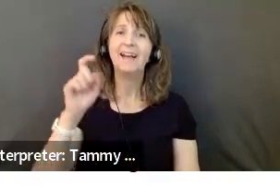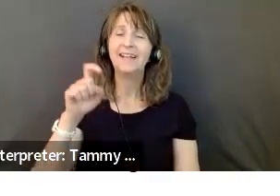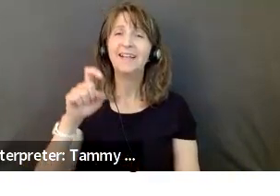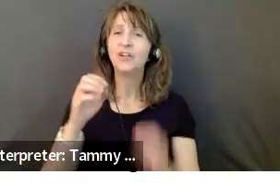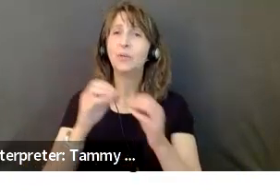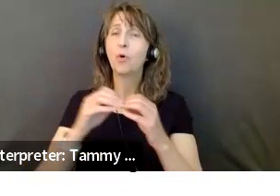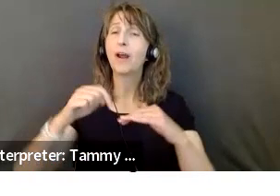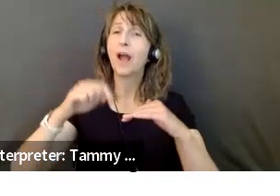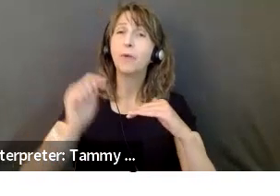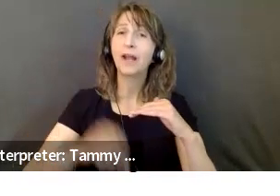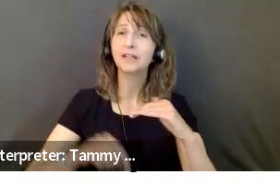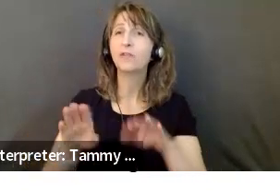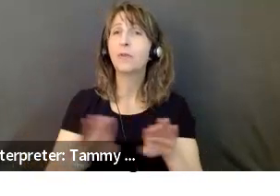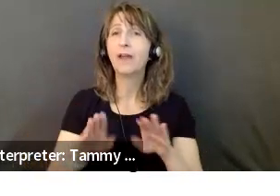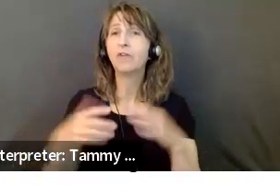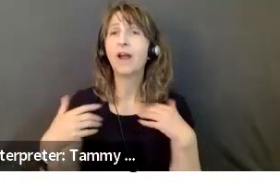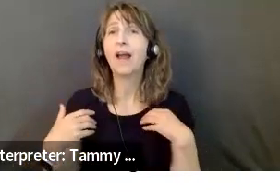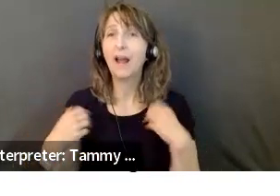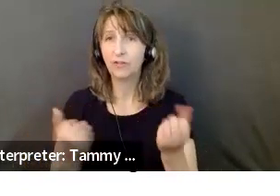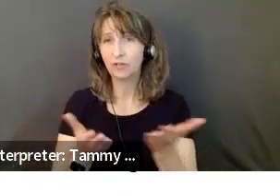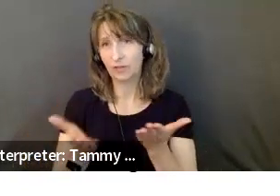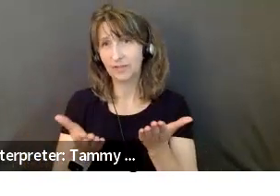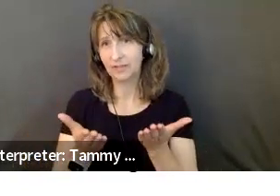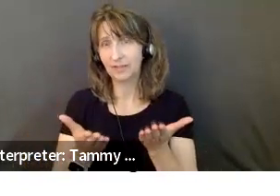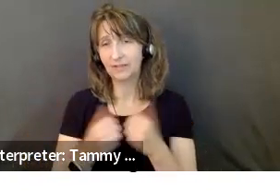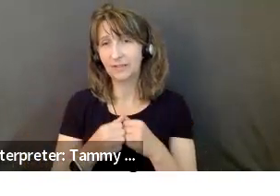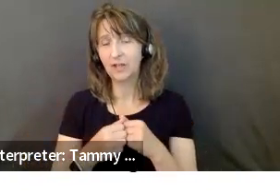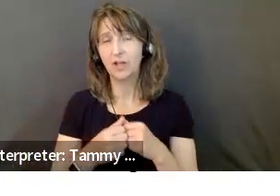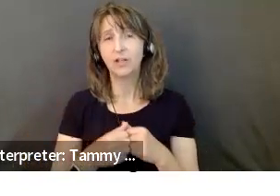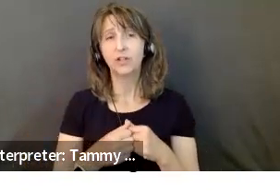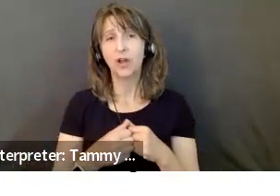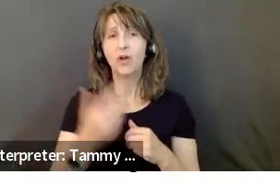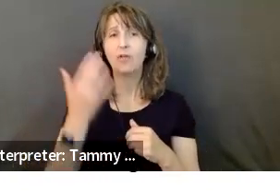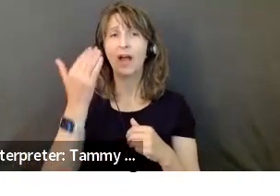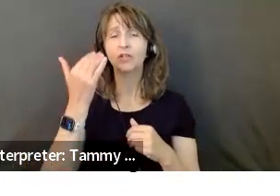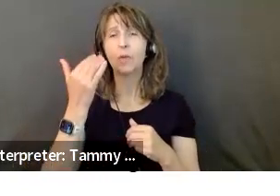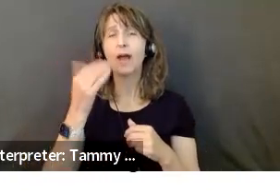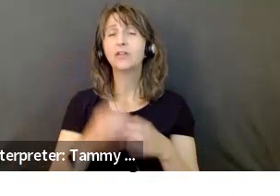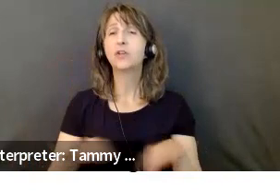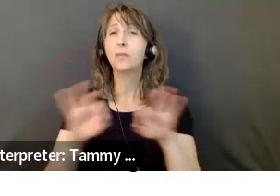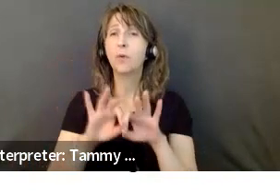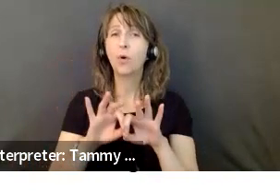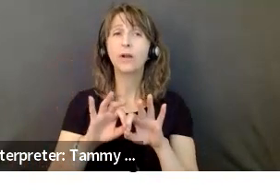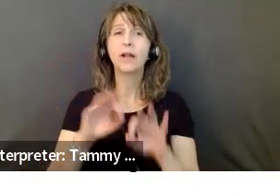So I thought it was super critical that we engage the MCOs in this, HCR process.